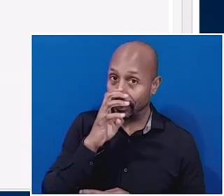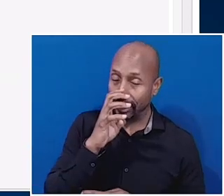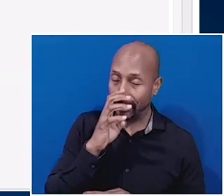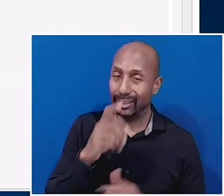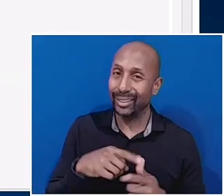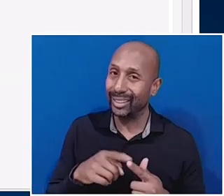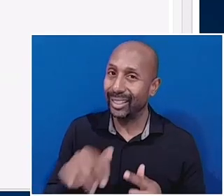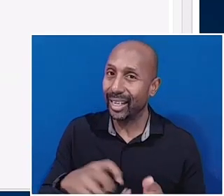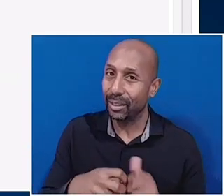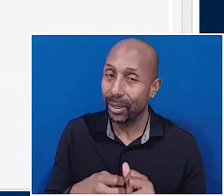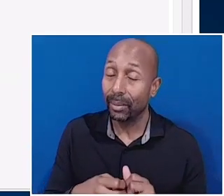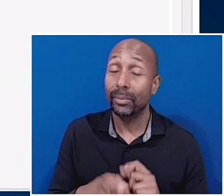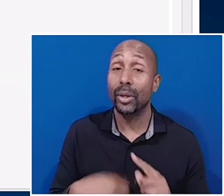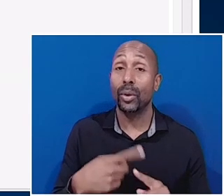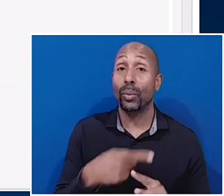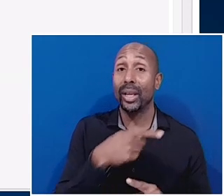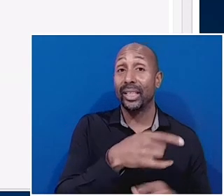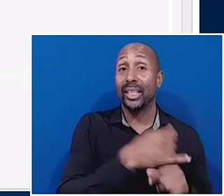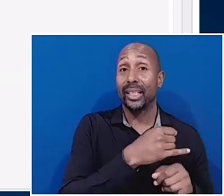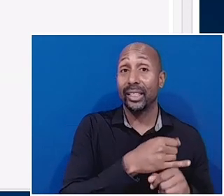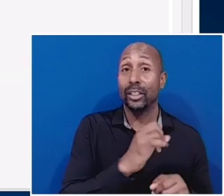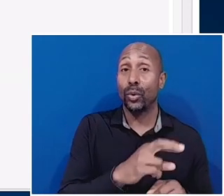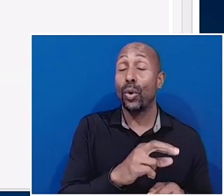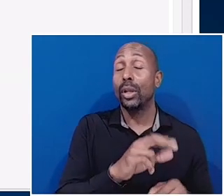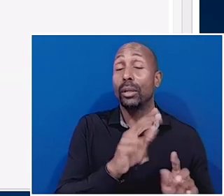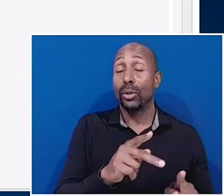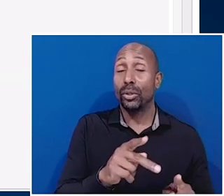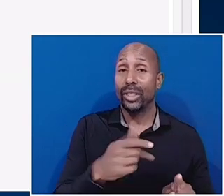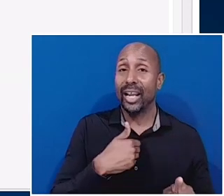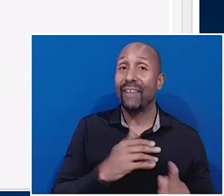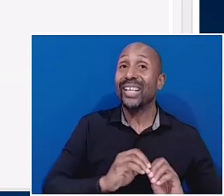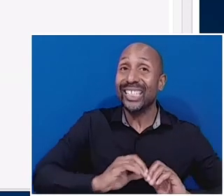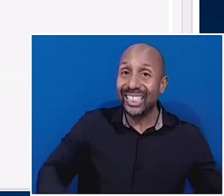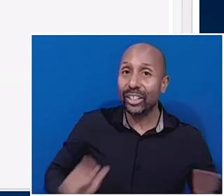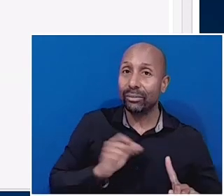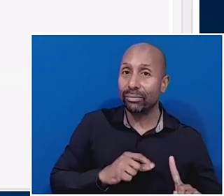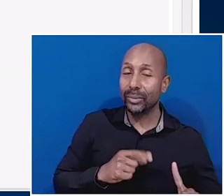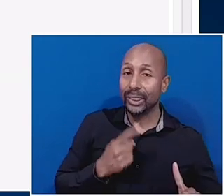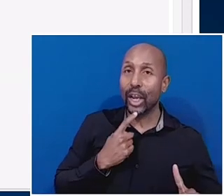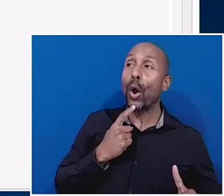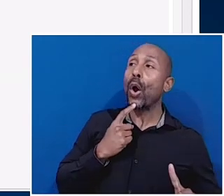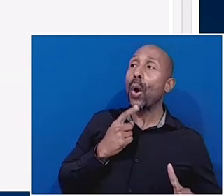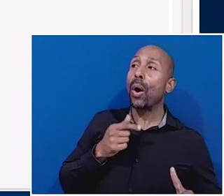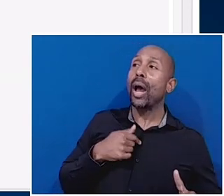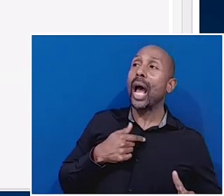incentive to avoid pressing the same buttons as the first one, even if those are the right buttons to press.